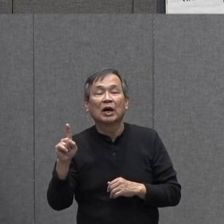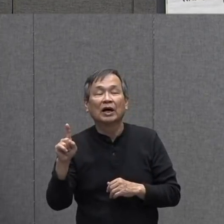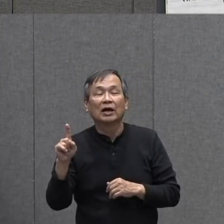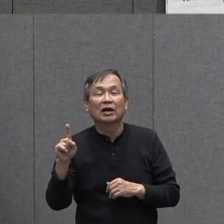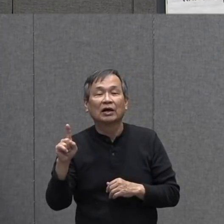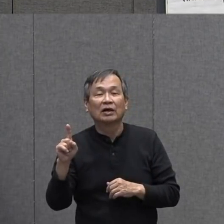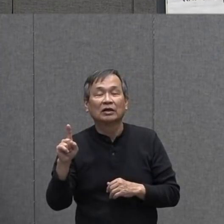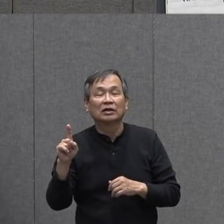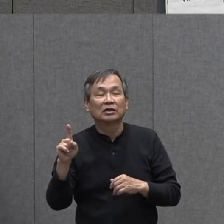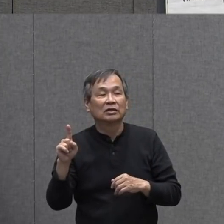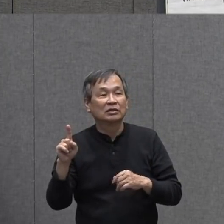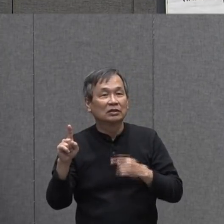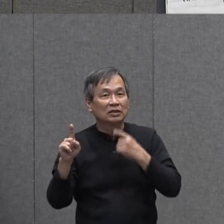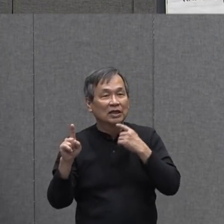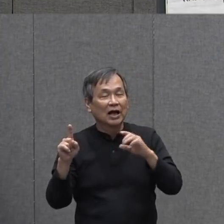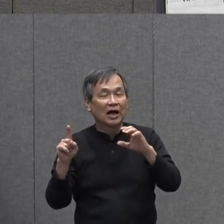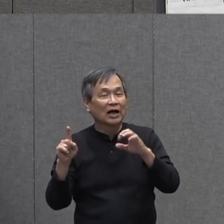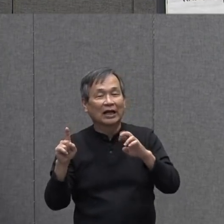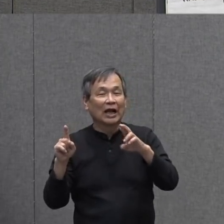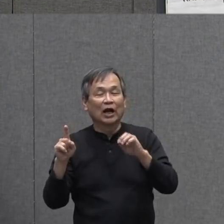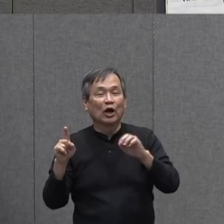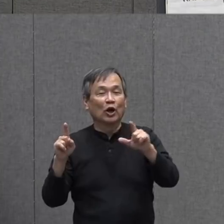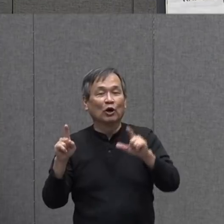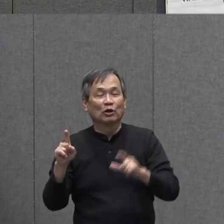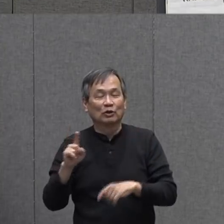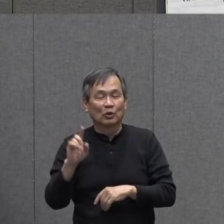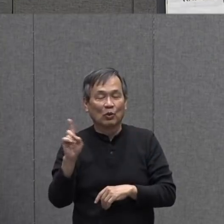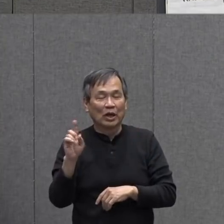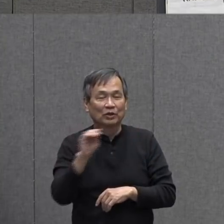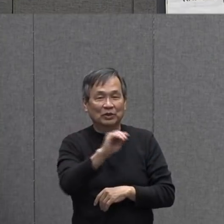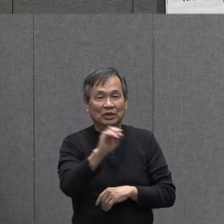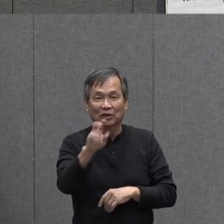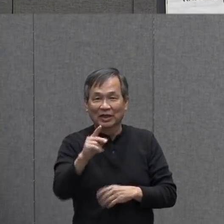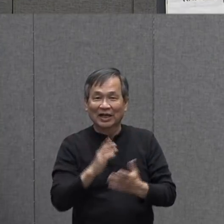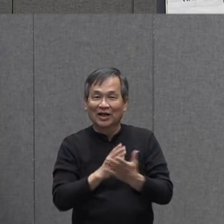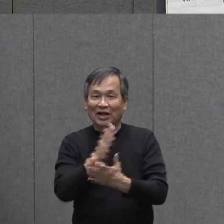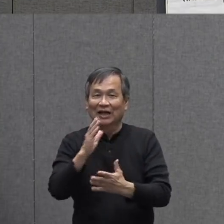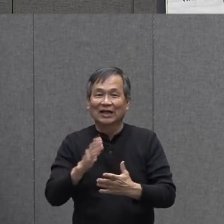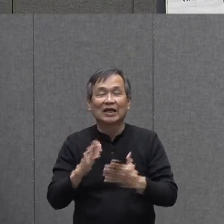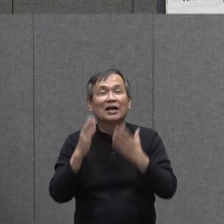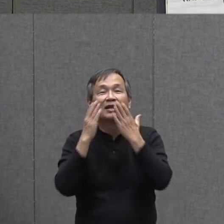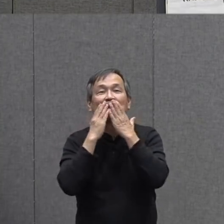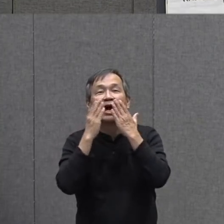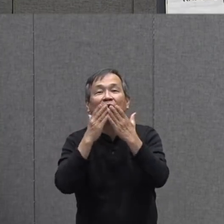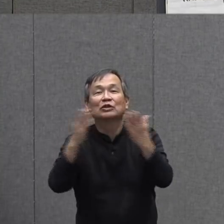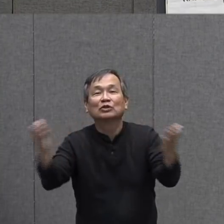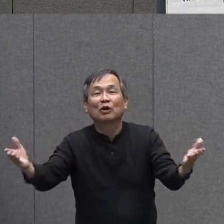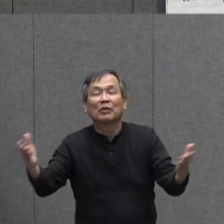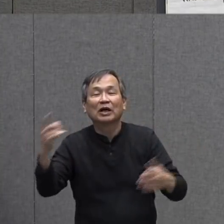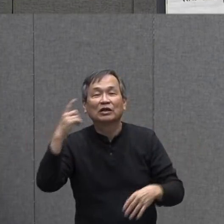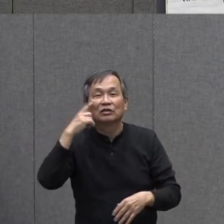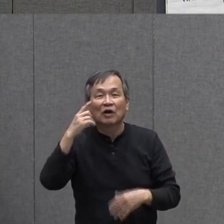And then tell Carol how you knew where to place it. All right, well thank you so much for helping me out